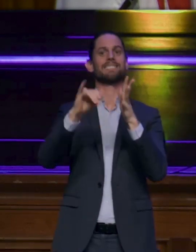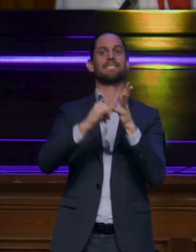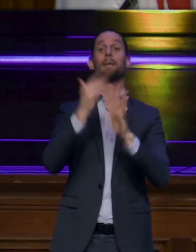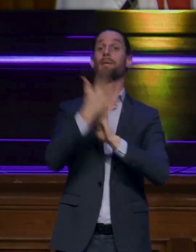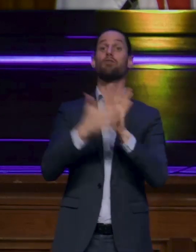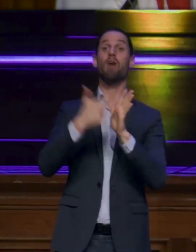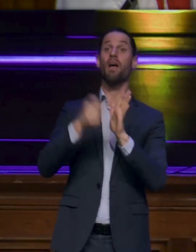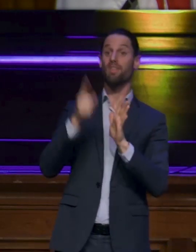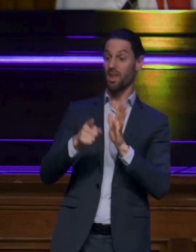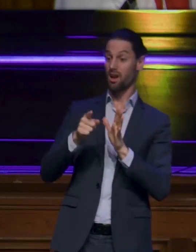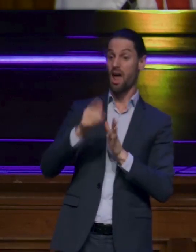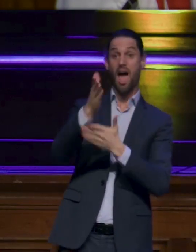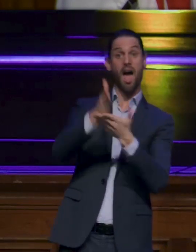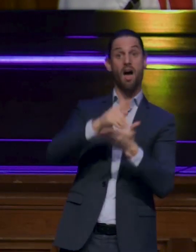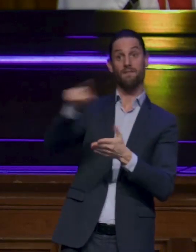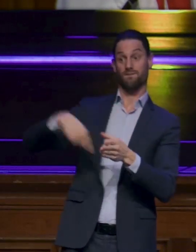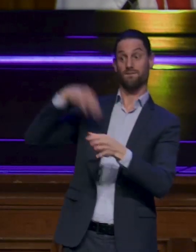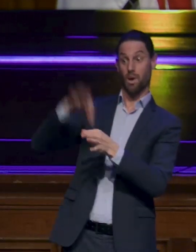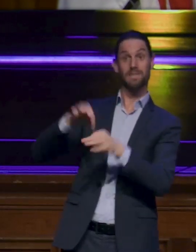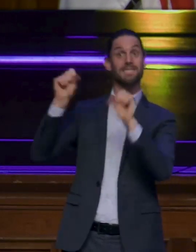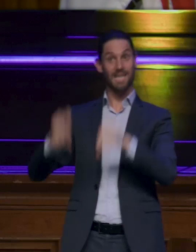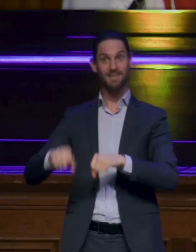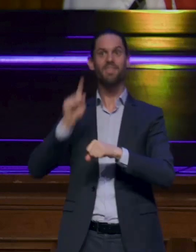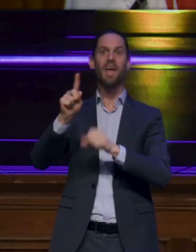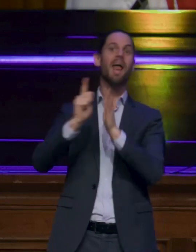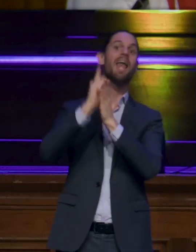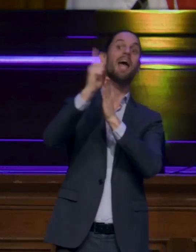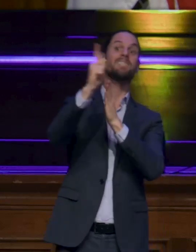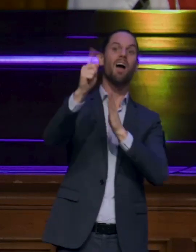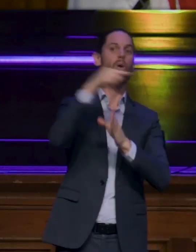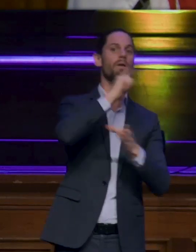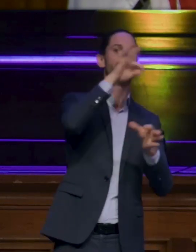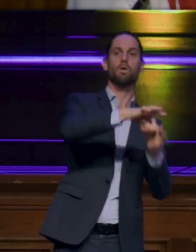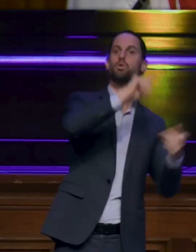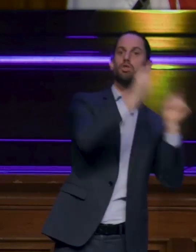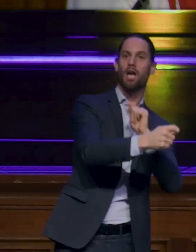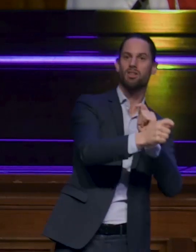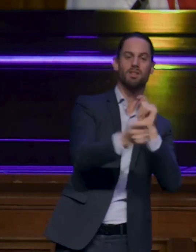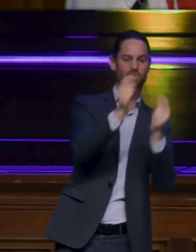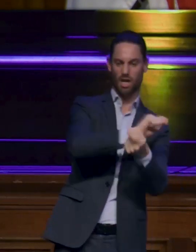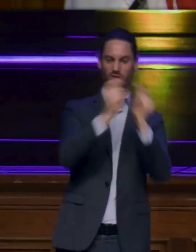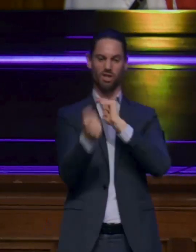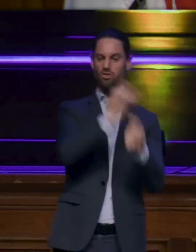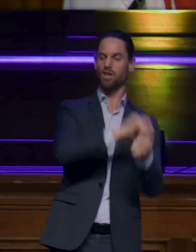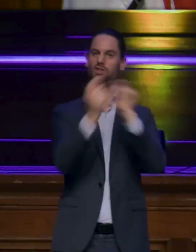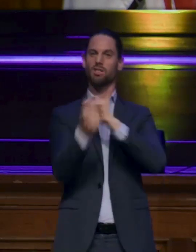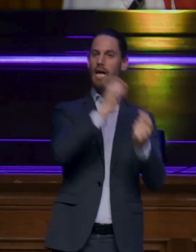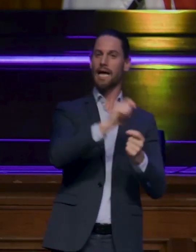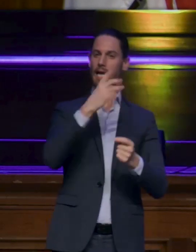that's it's gone and so I'm okay with being a pragmatist of taking a bit of time if it means it'll leave a legacy and so on child poverty and climate